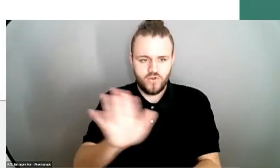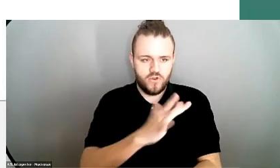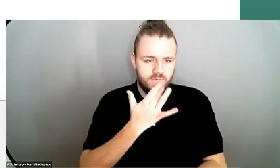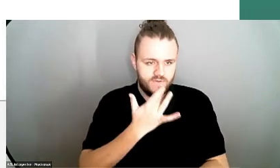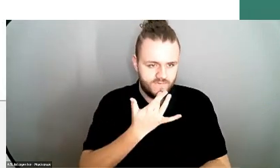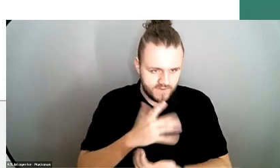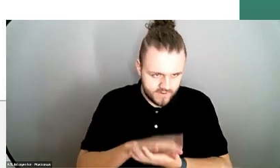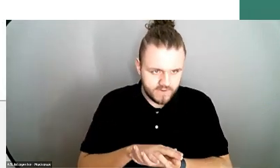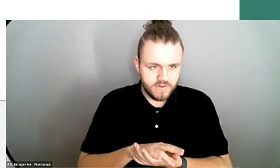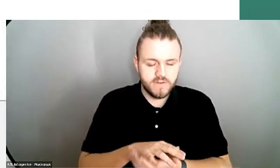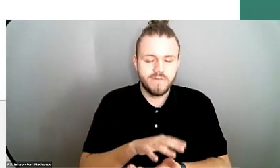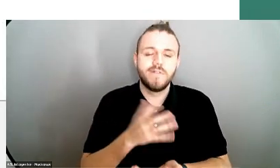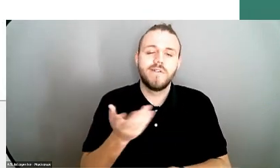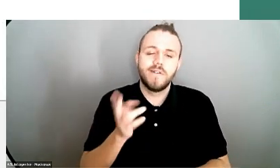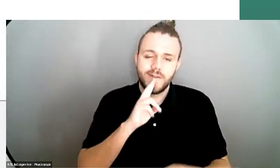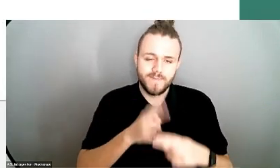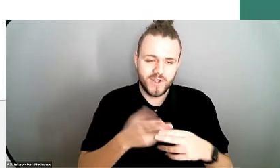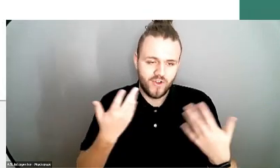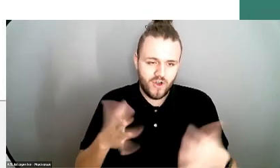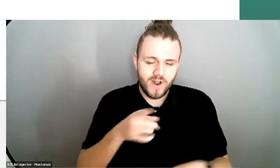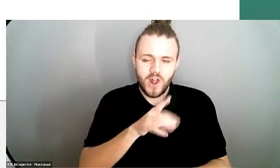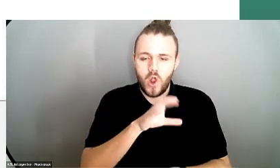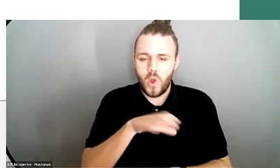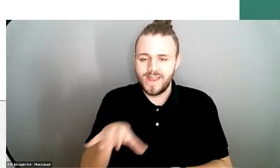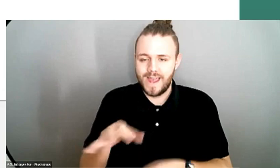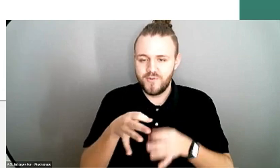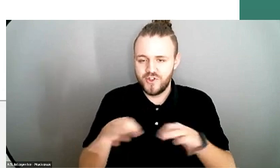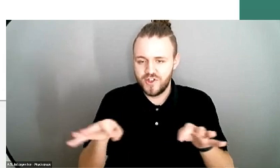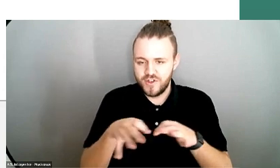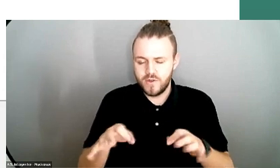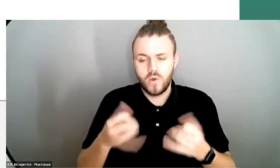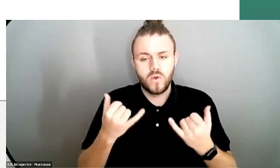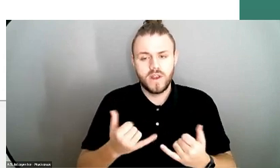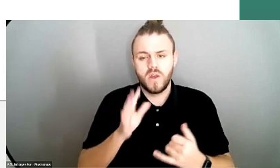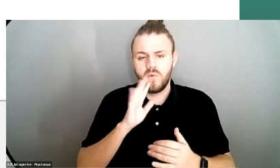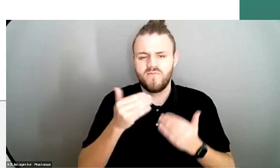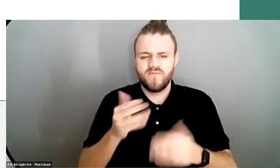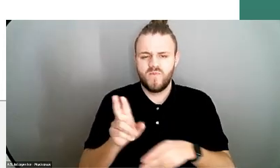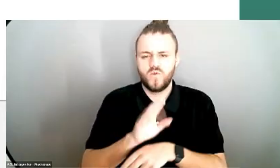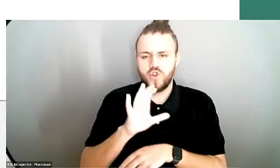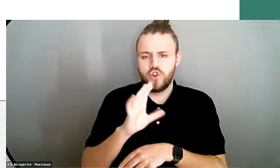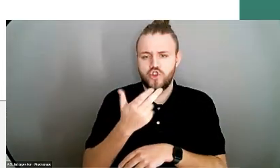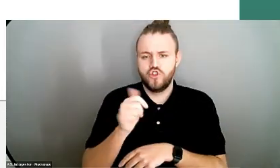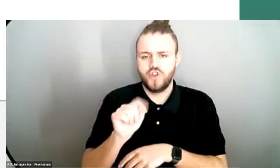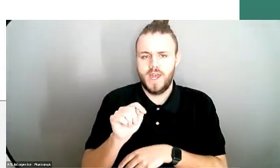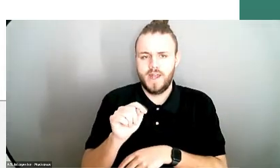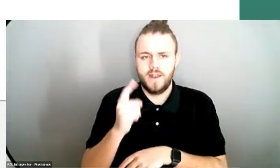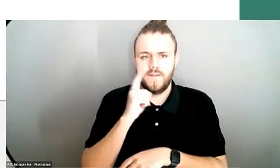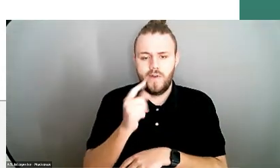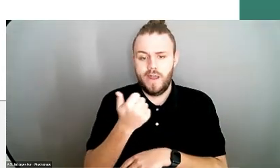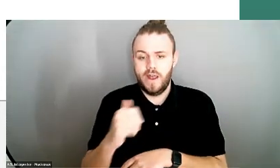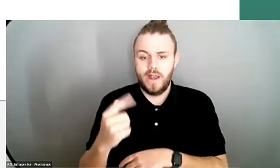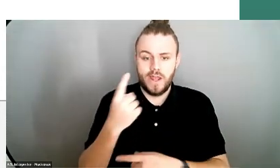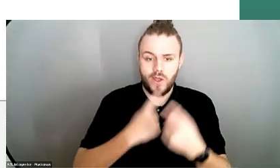we also have closed captioning. And today we're just going to use the chat for questions.